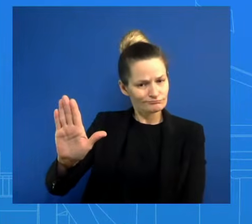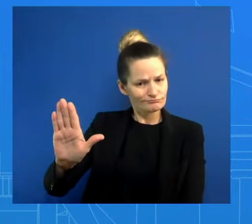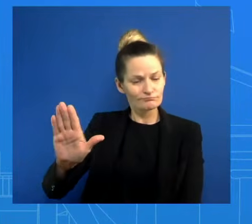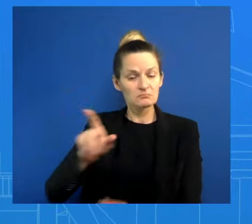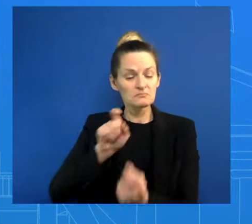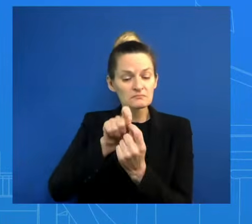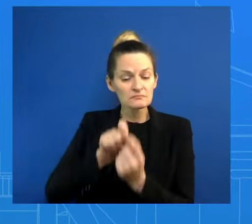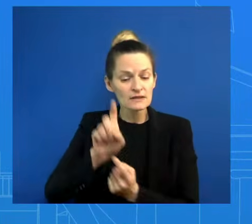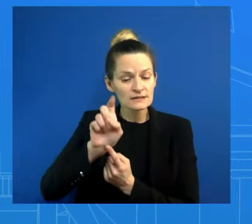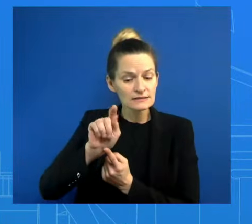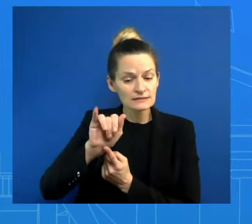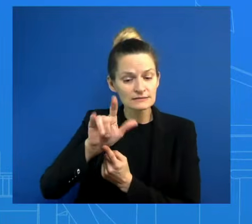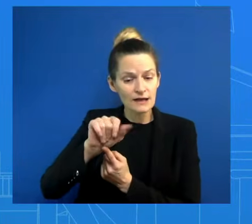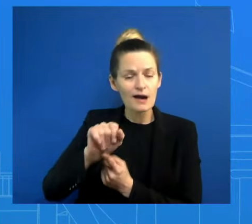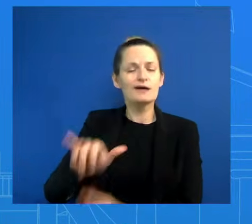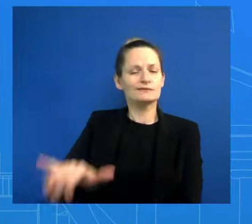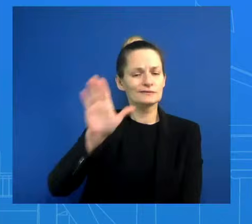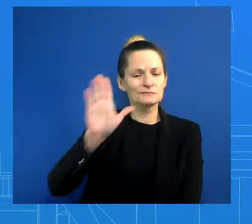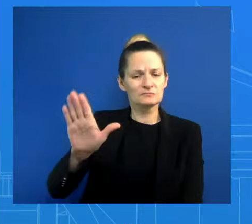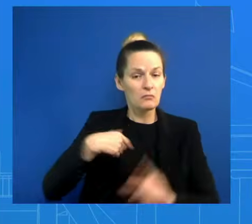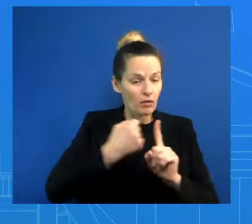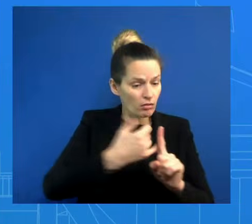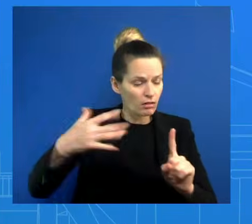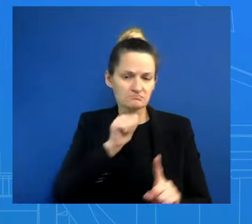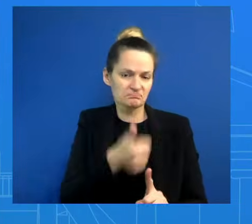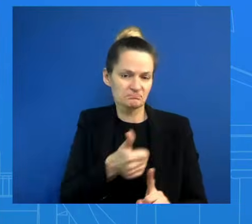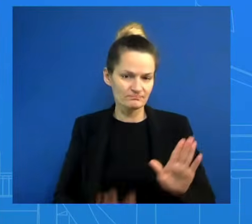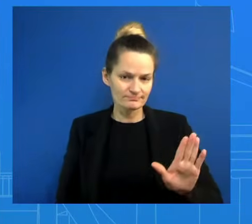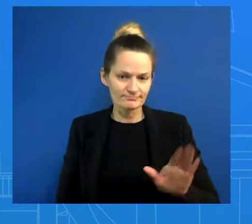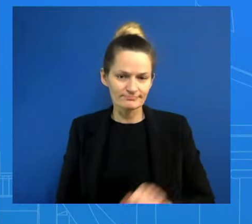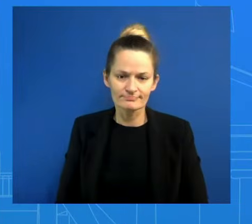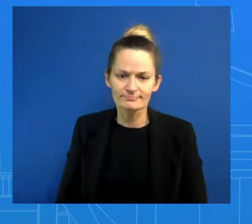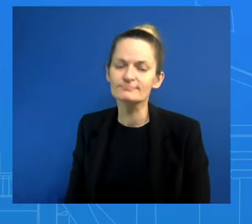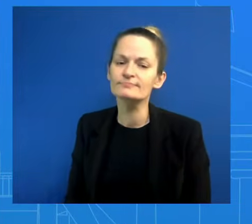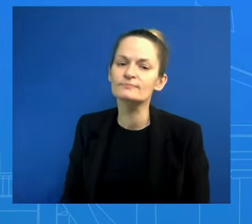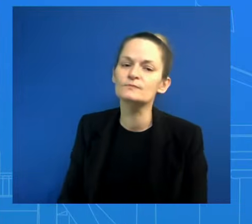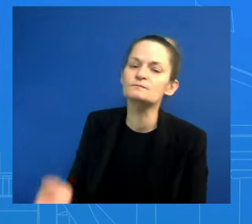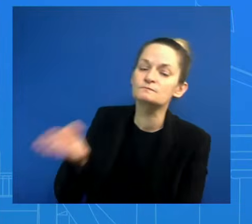Just not going to do that. The Press: But that suggests that a private conversation did occur. Ms. Jean-Pierre: I -- I'm not -- I'm --